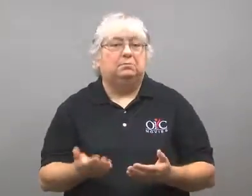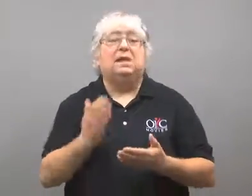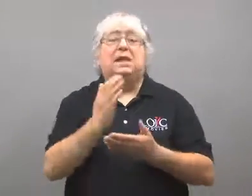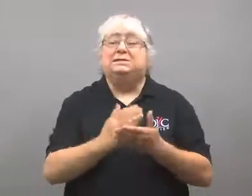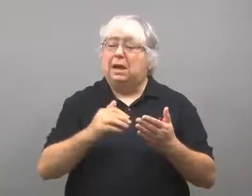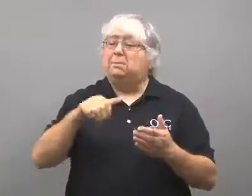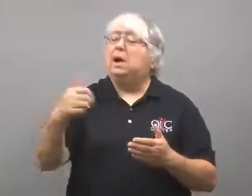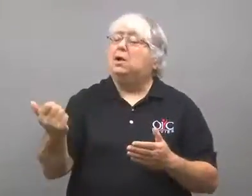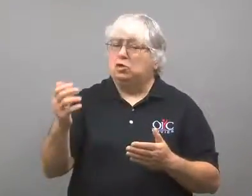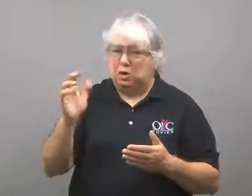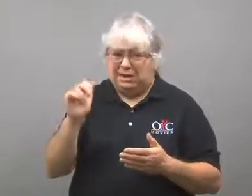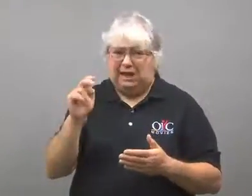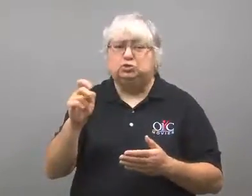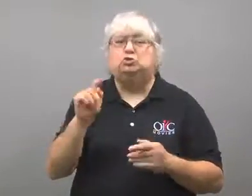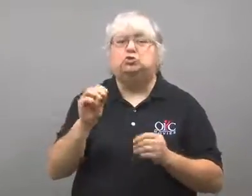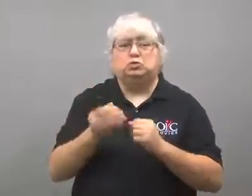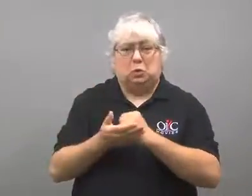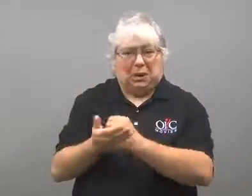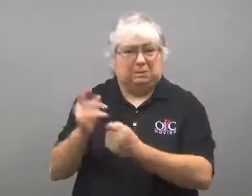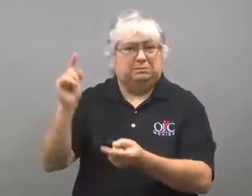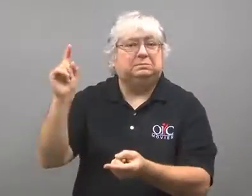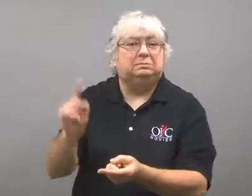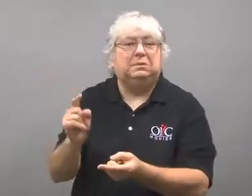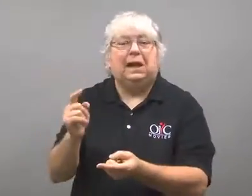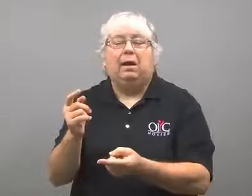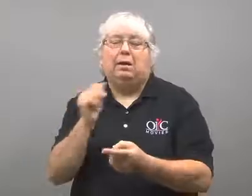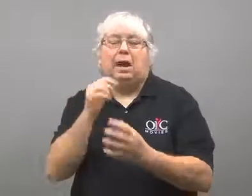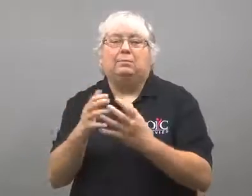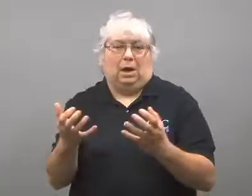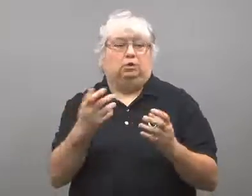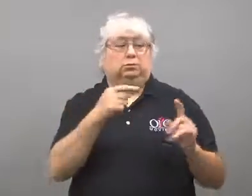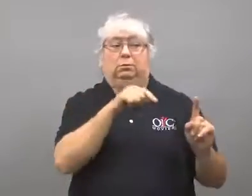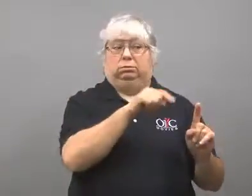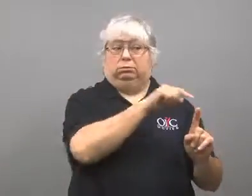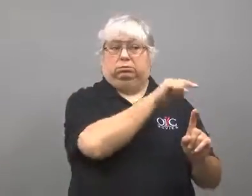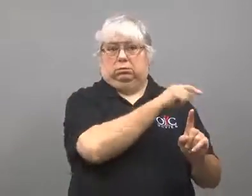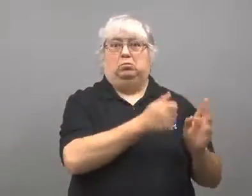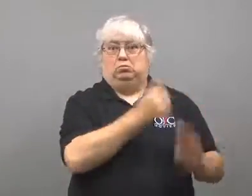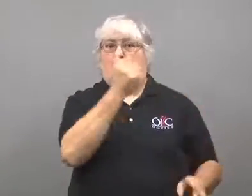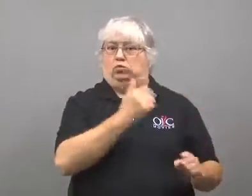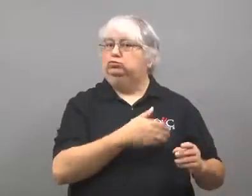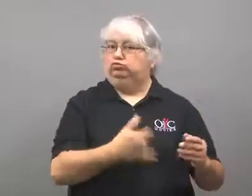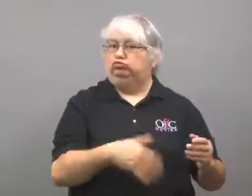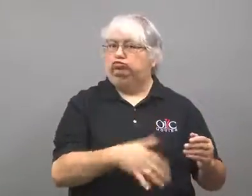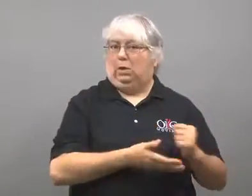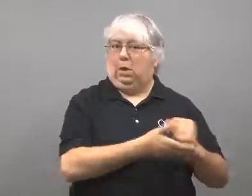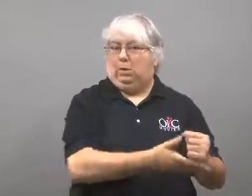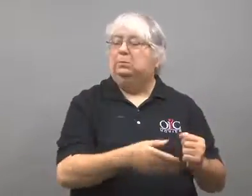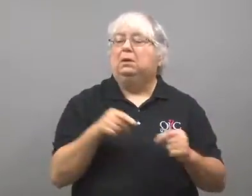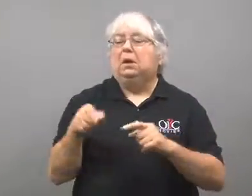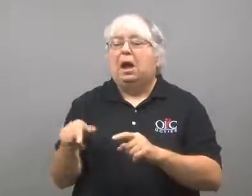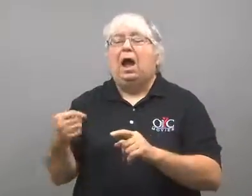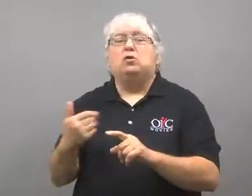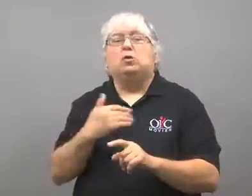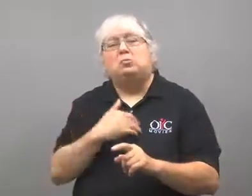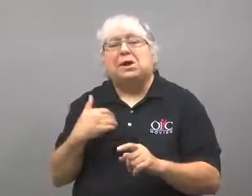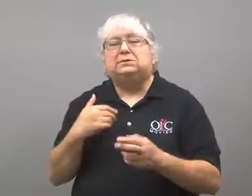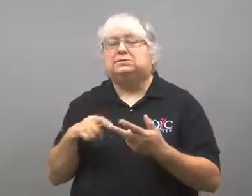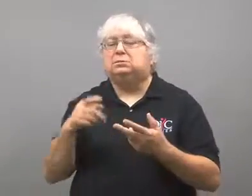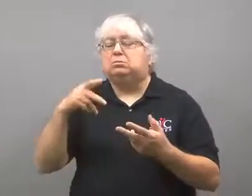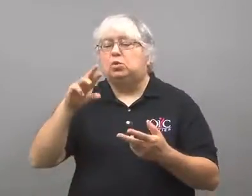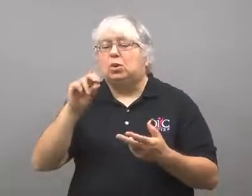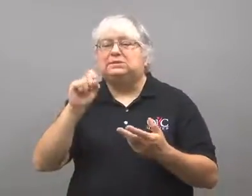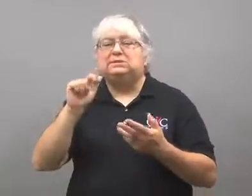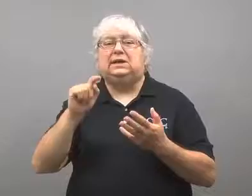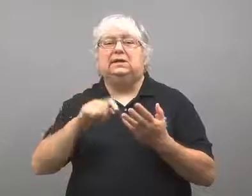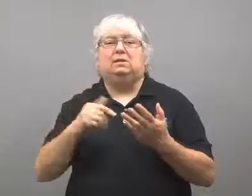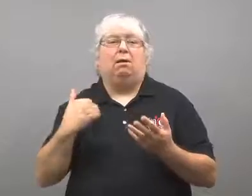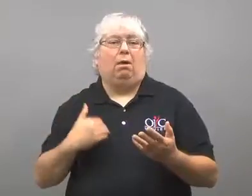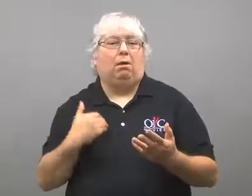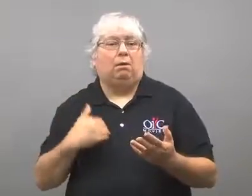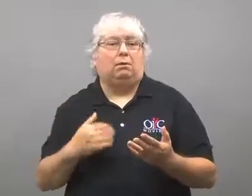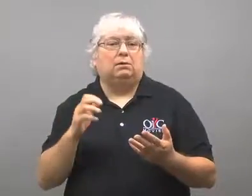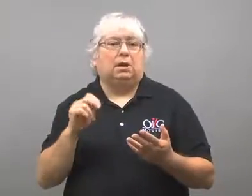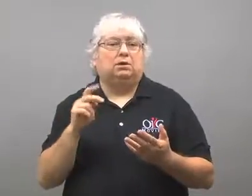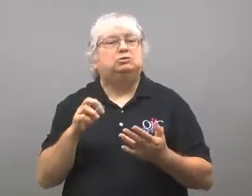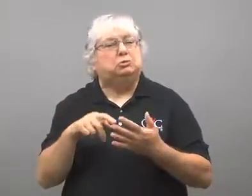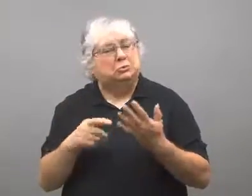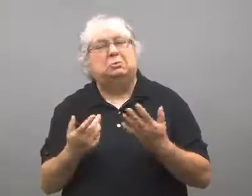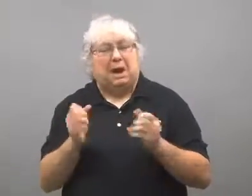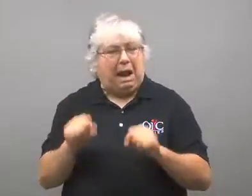It offered a reduction in risk for other types of cancer,